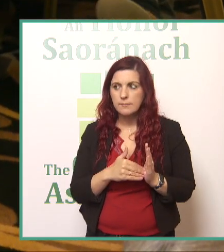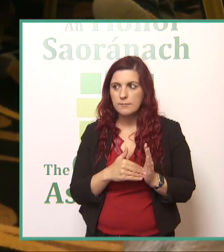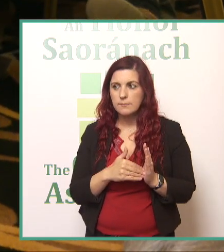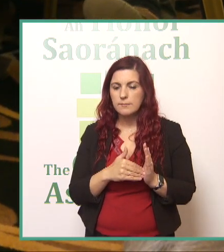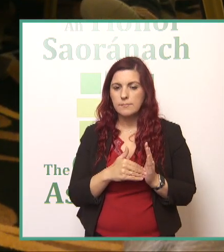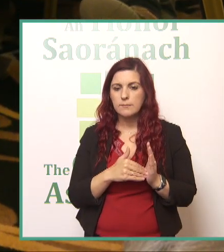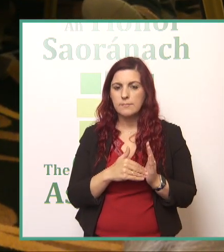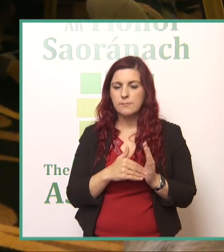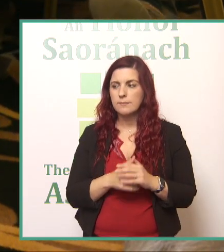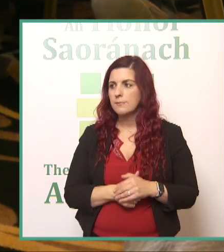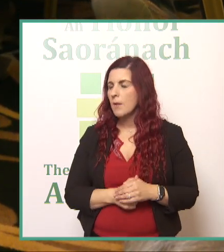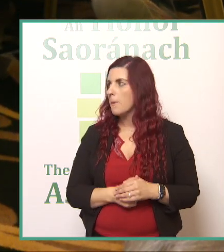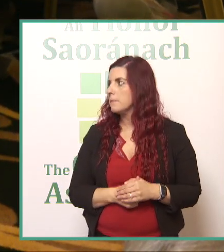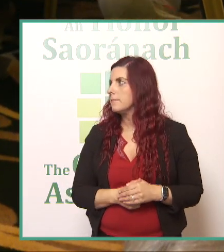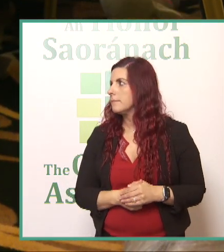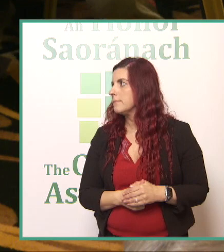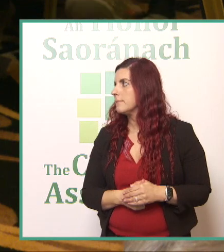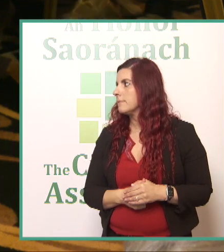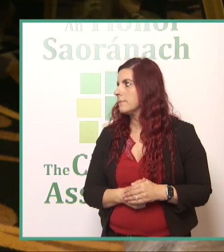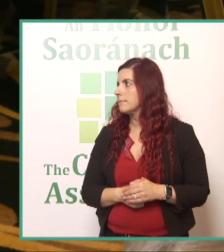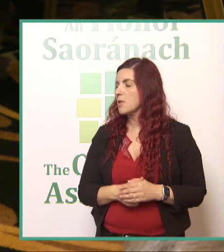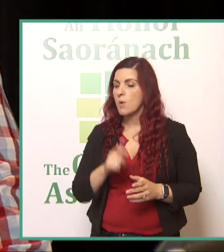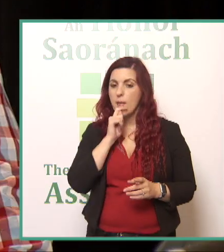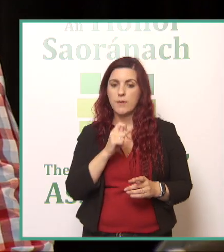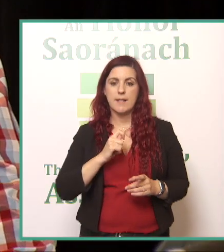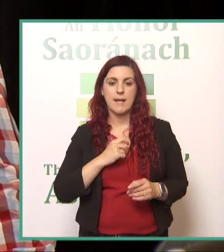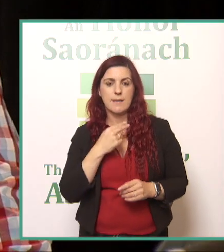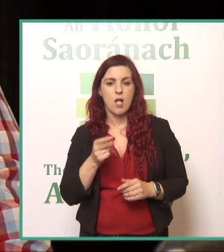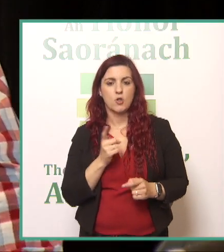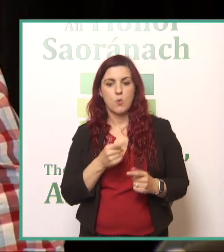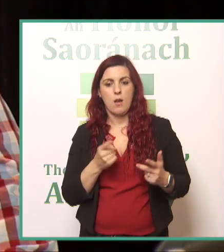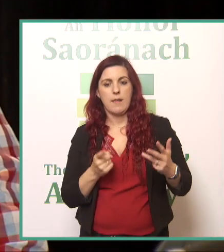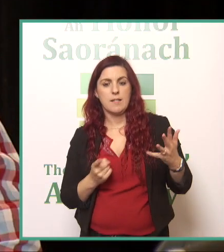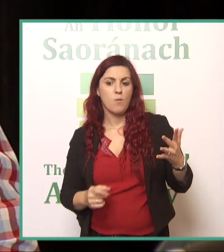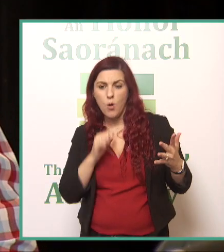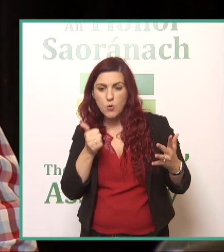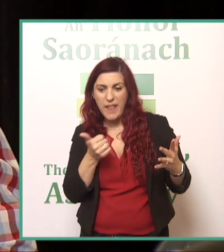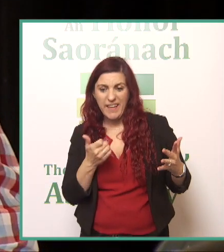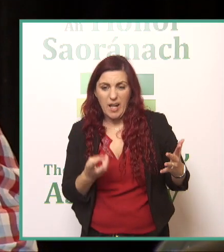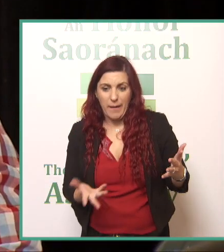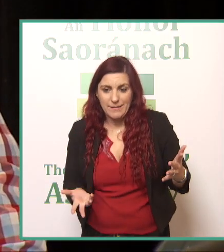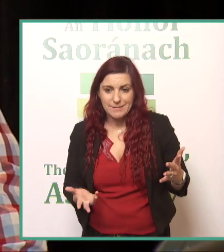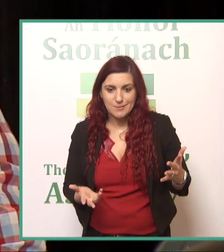it. So so actually they were handling us not to do all the things we were doing anyway, which which